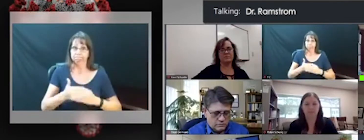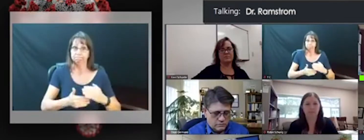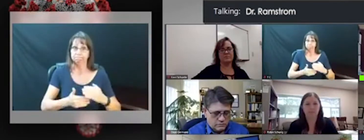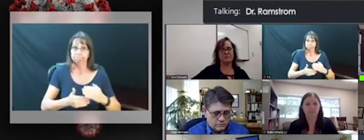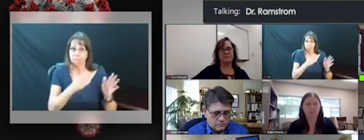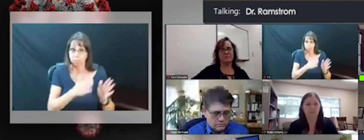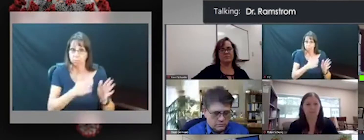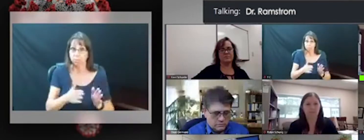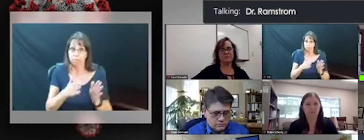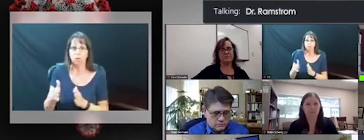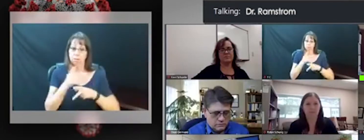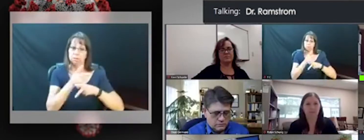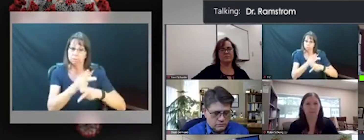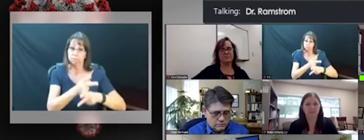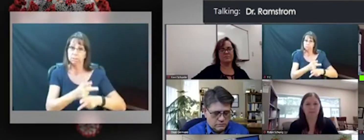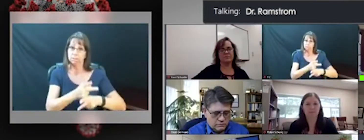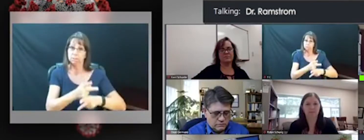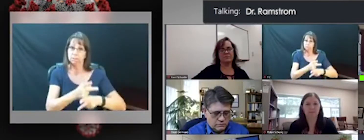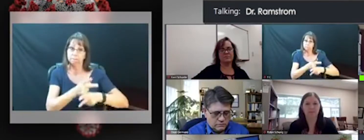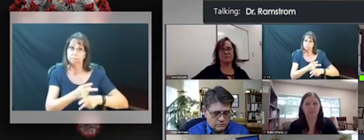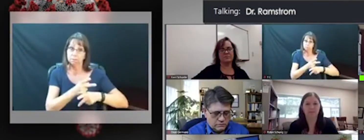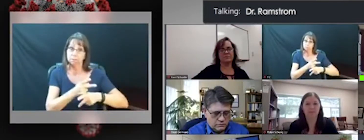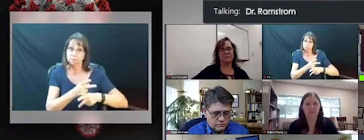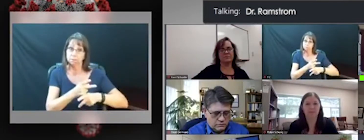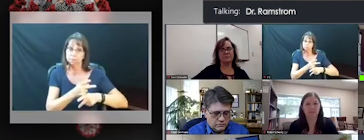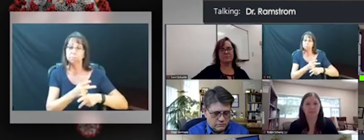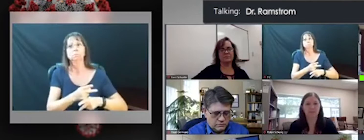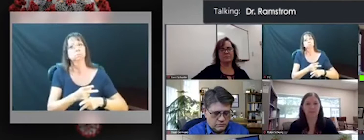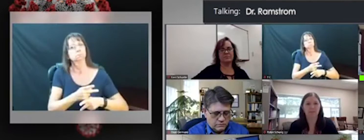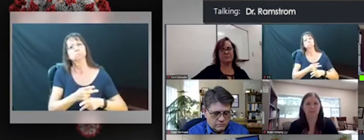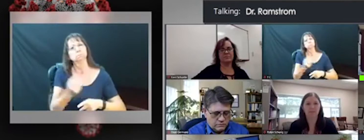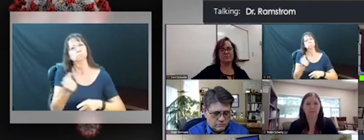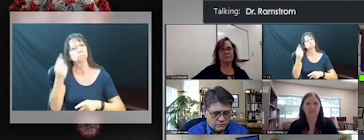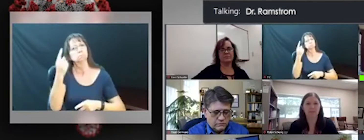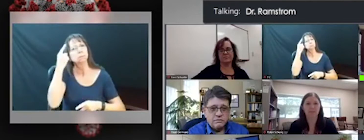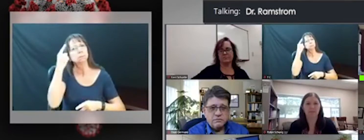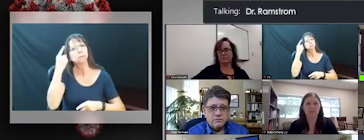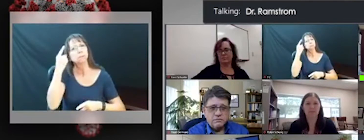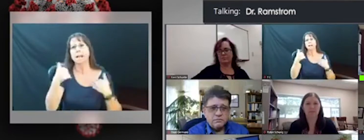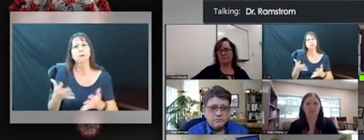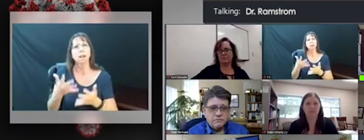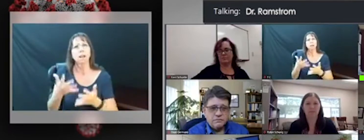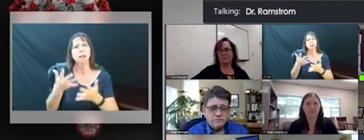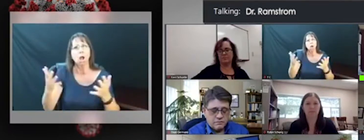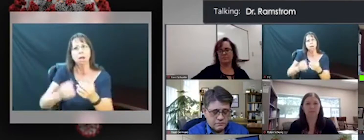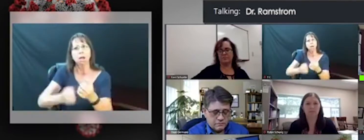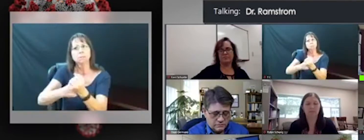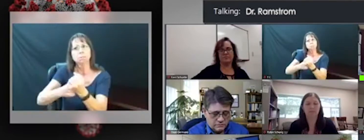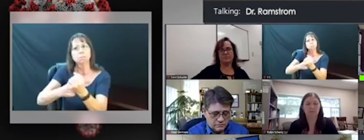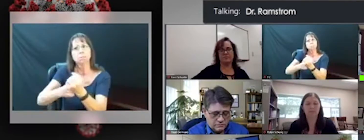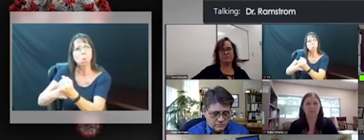I'm really fortunate to have a lot of support and leadership within our agency and with the county